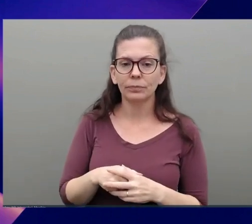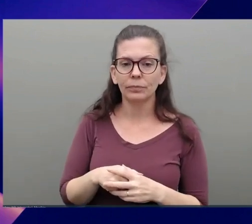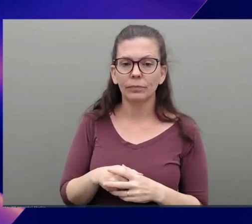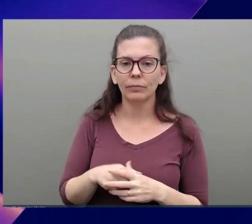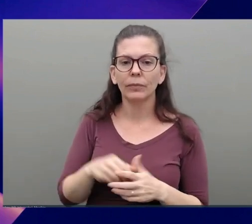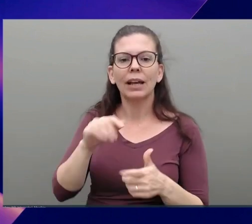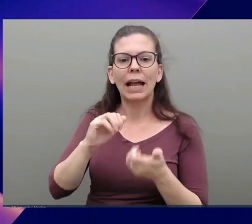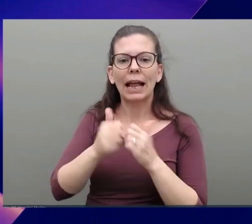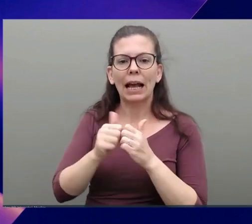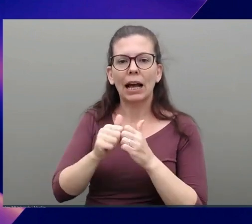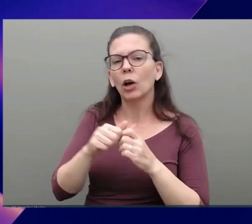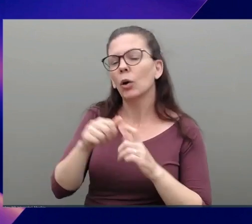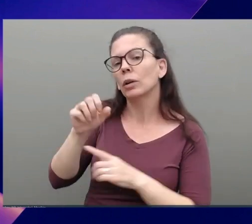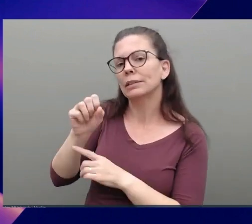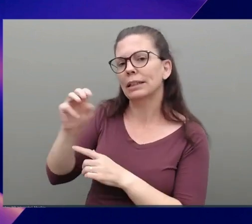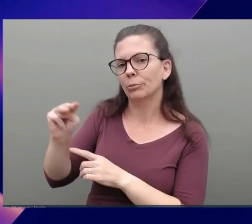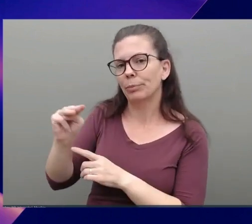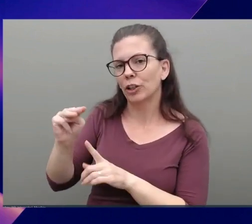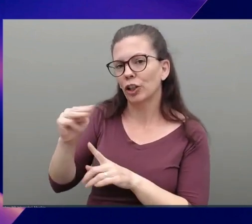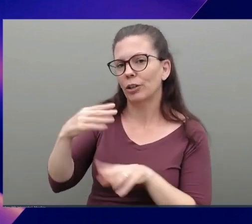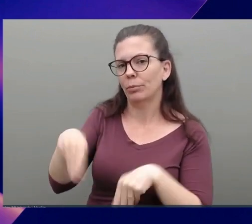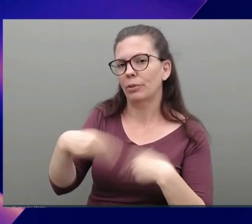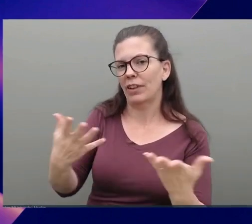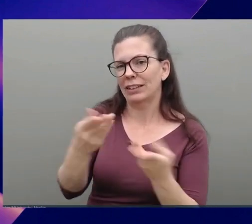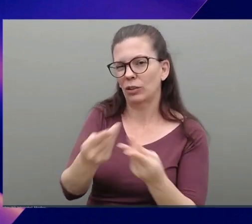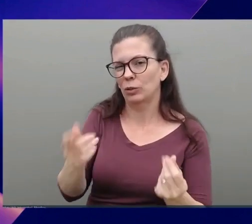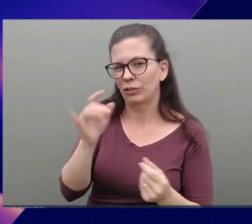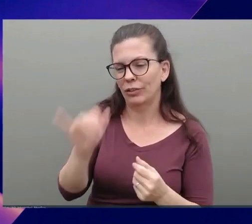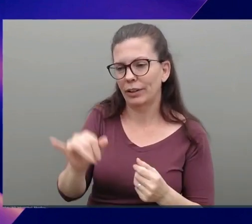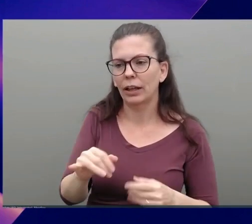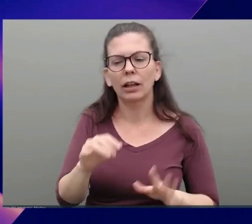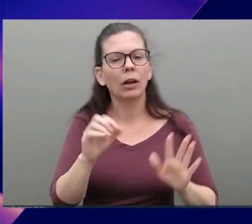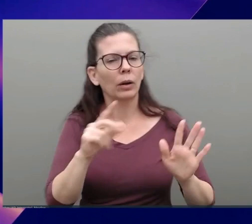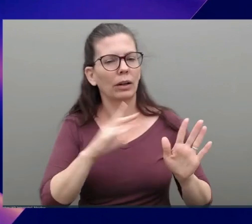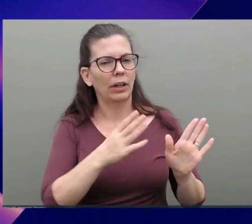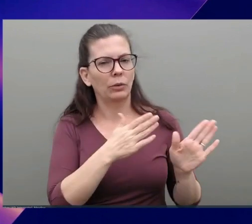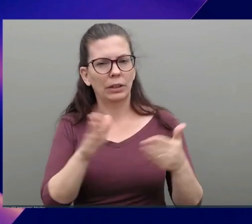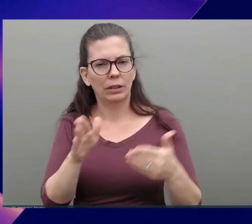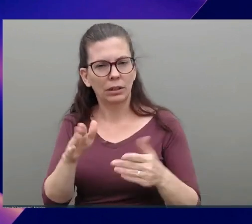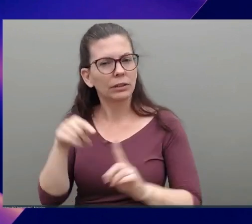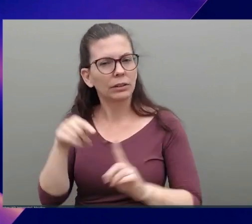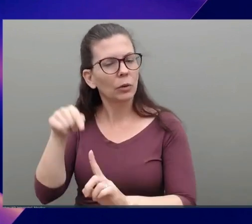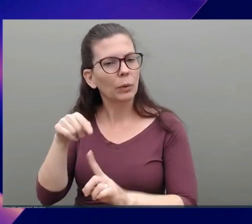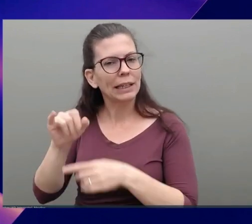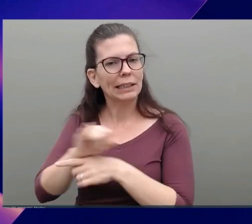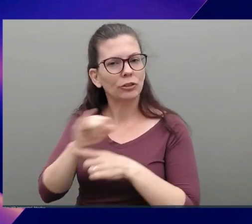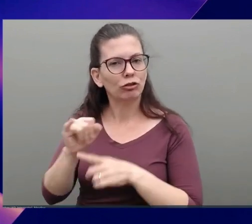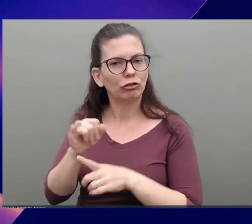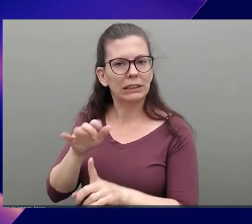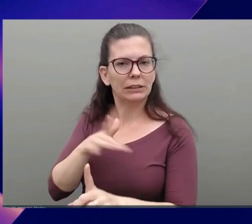SageMaker provides a solution for that. Okay, so we've shifted gears really, from kind of, an industry trends perspective, from, you know,